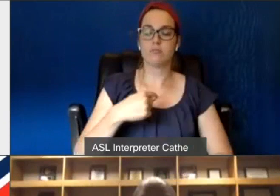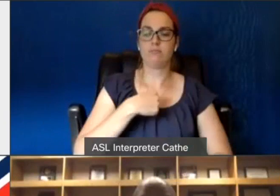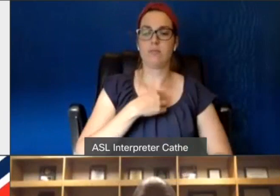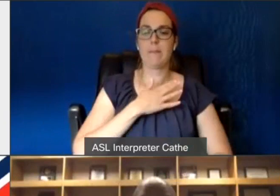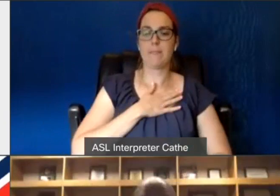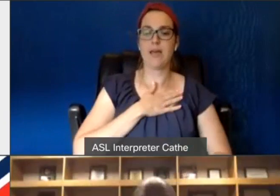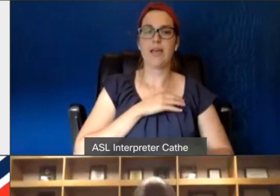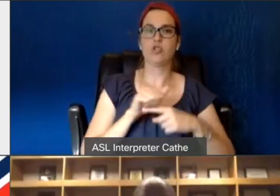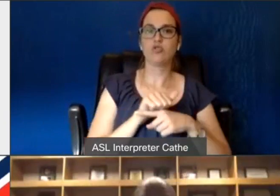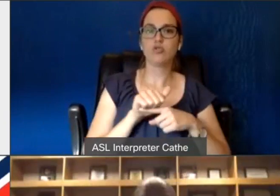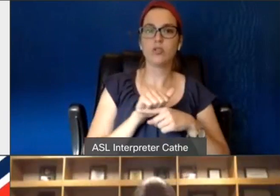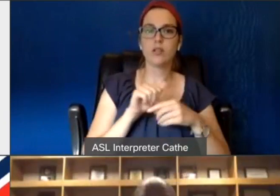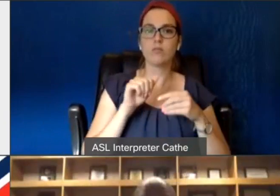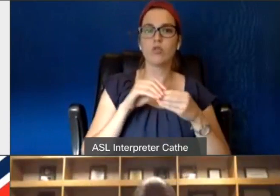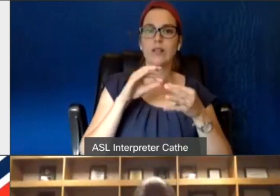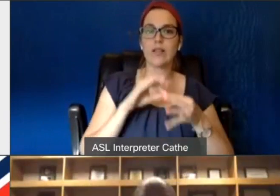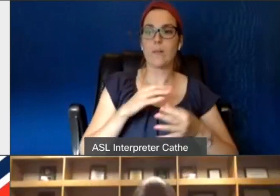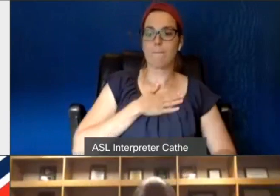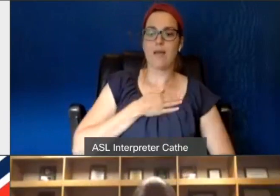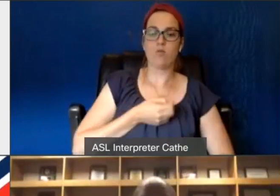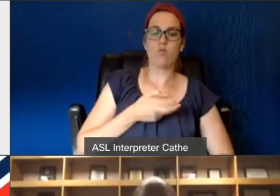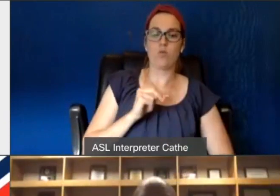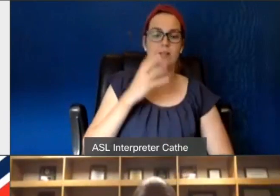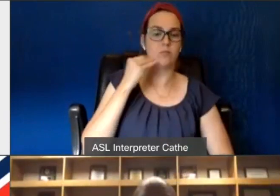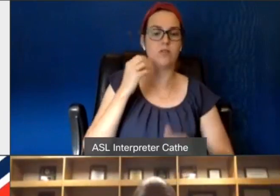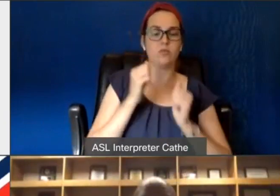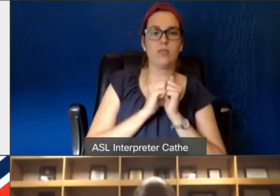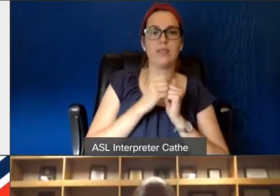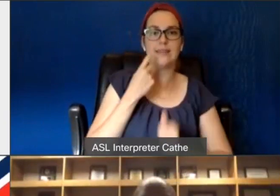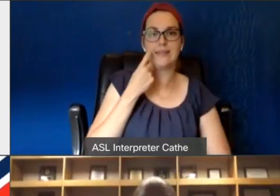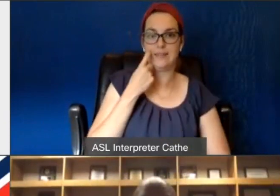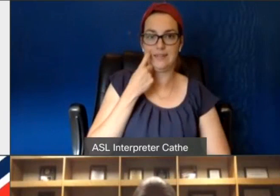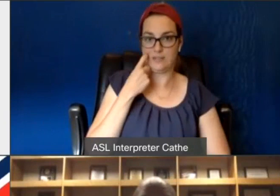my own experience with substance use disorder and being in recovery from that.